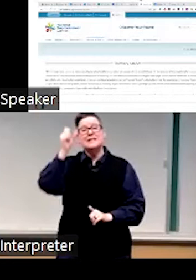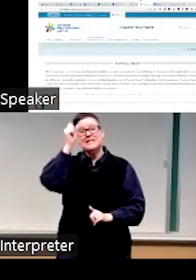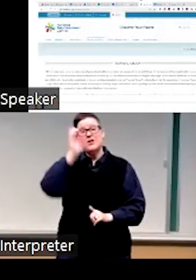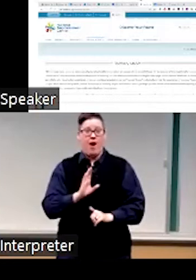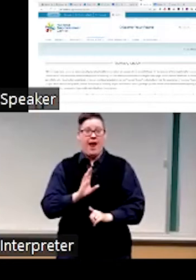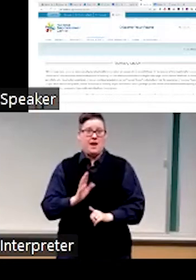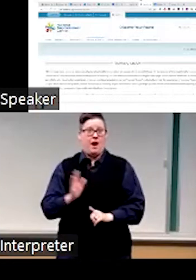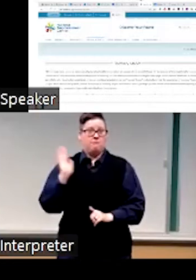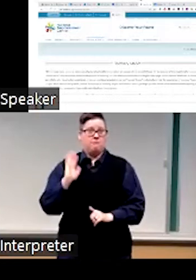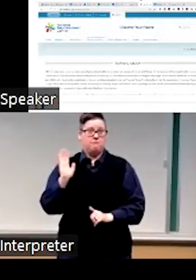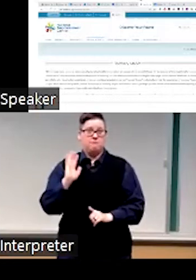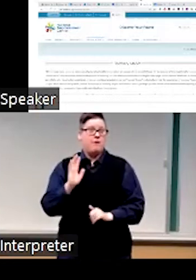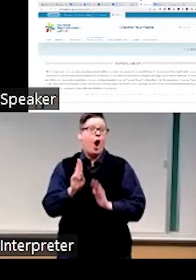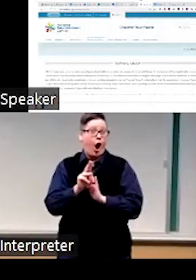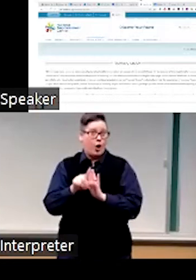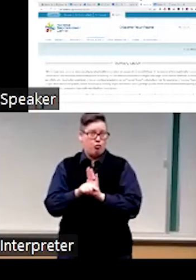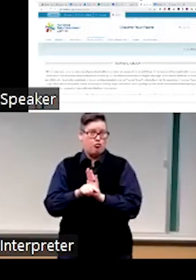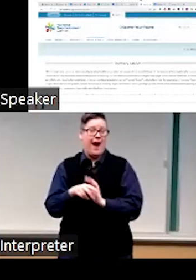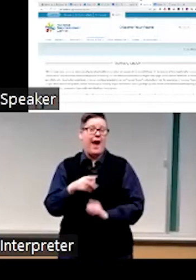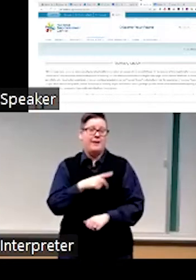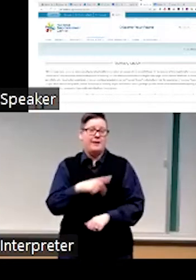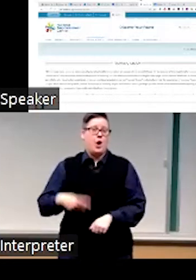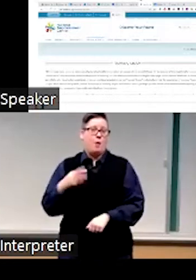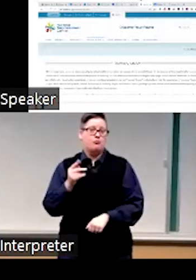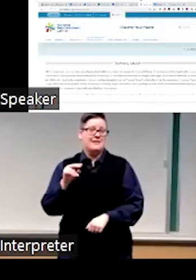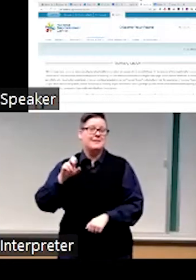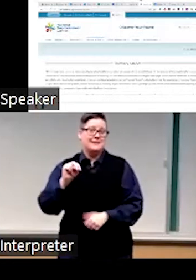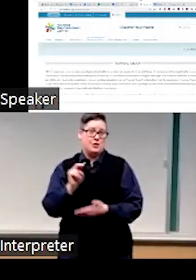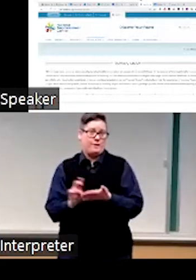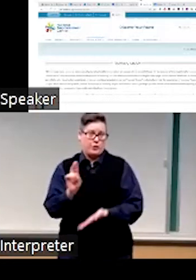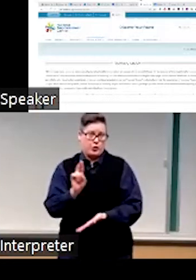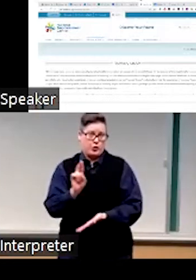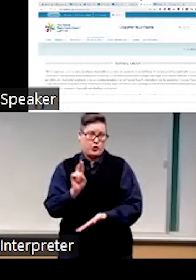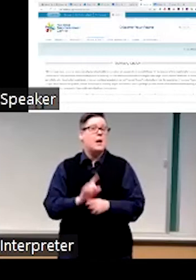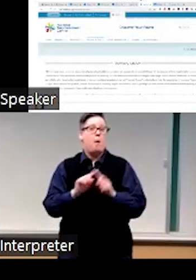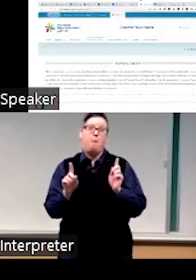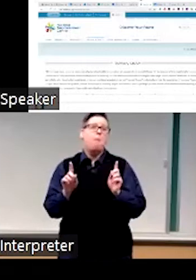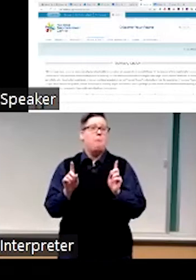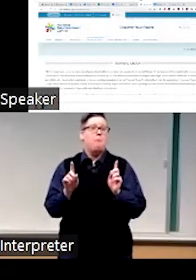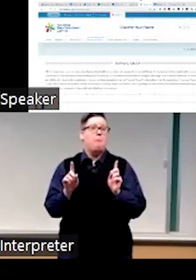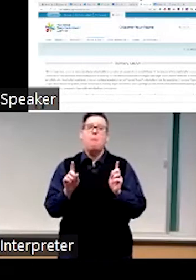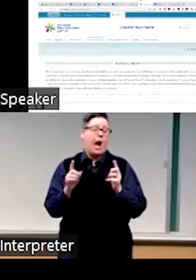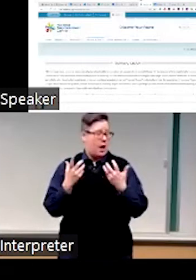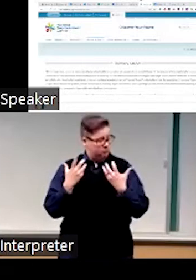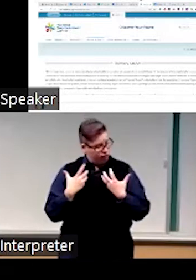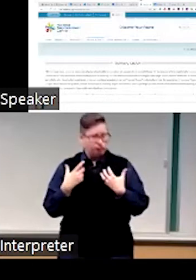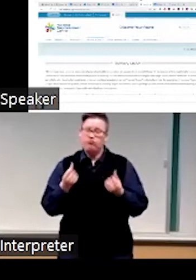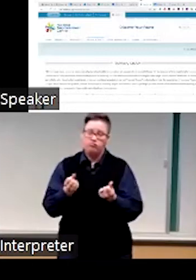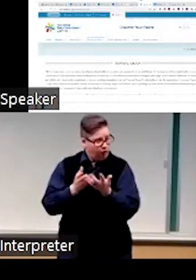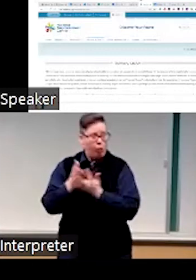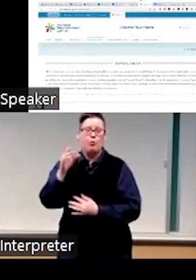was an undergraduate at Princeton he overcame the the diagnosis and went on to to medical